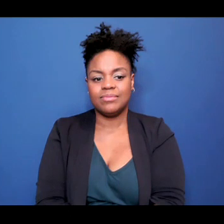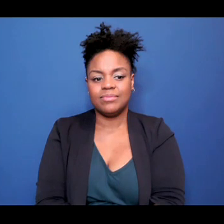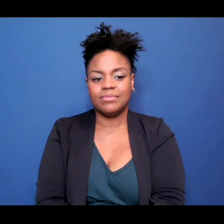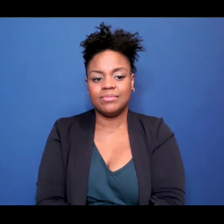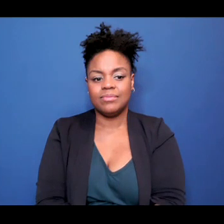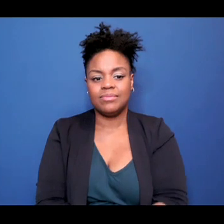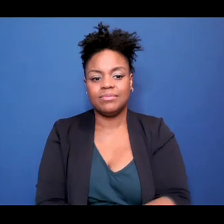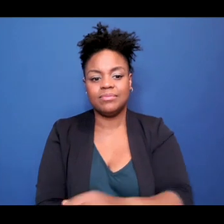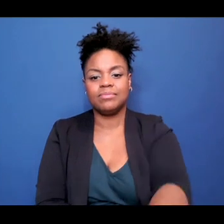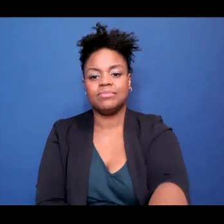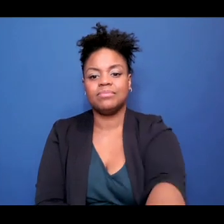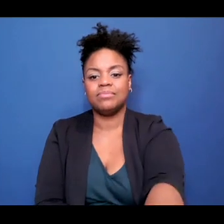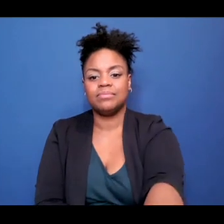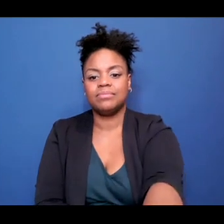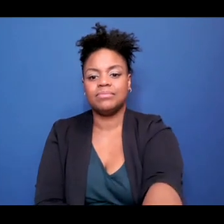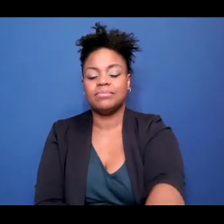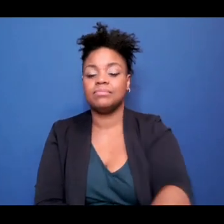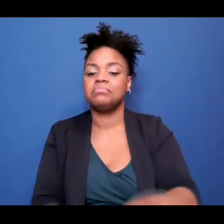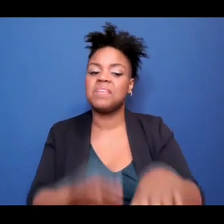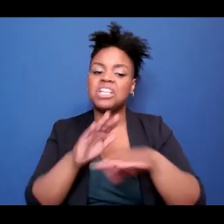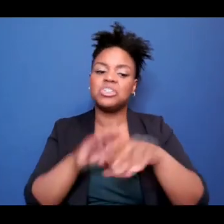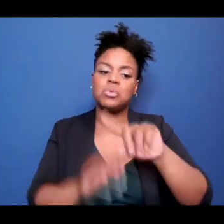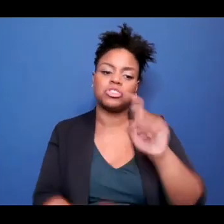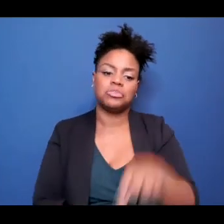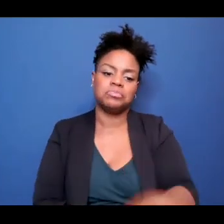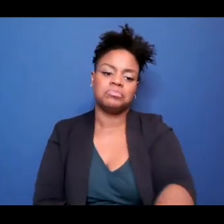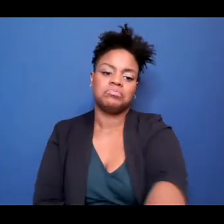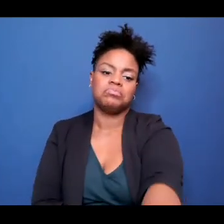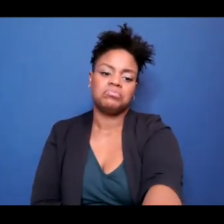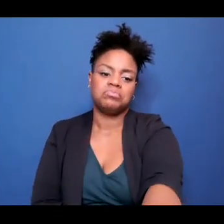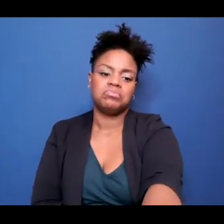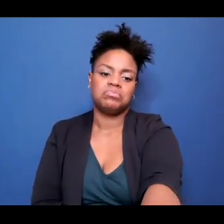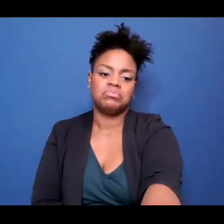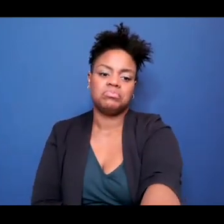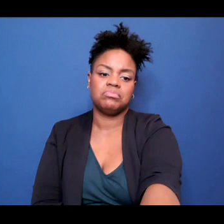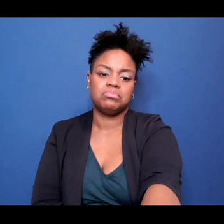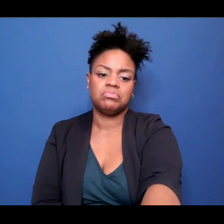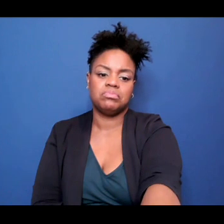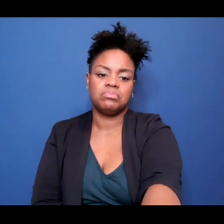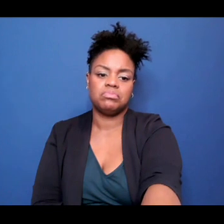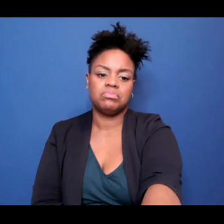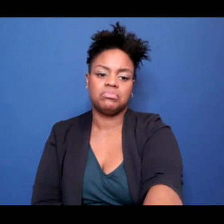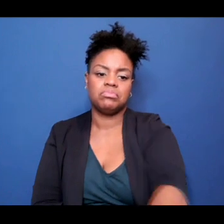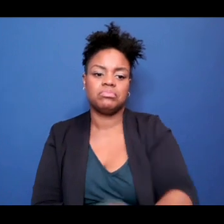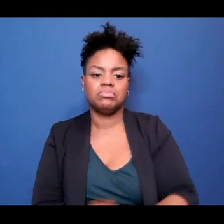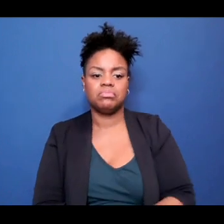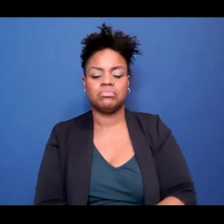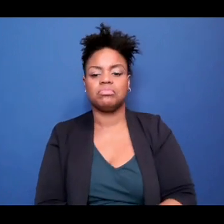JUST A BASIC QUESTION. SEVERAL INDIVIDUALS HAVE WRITTEN